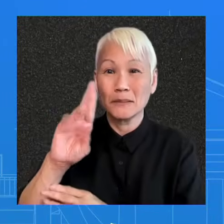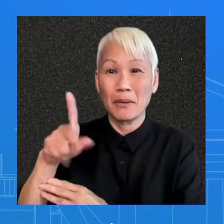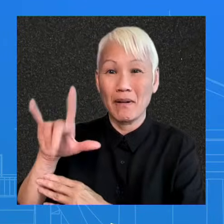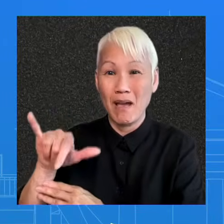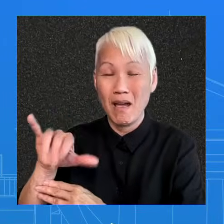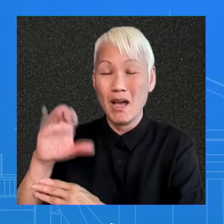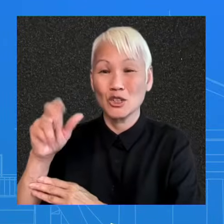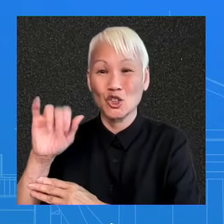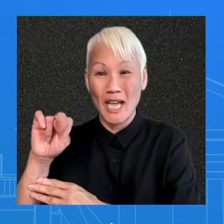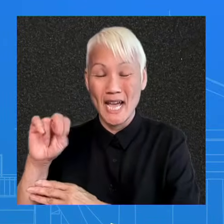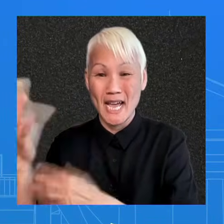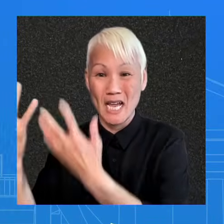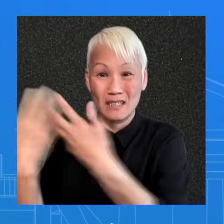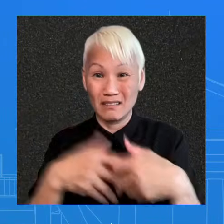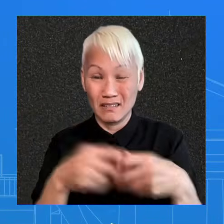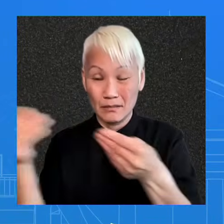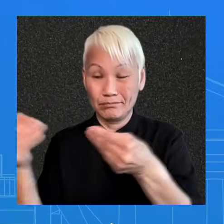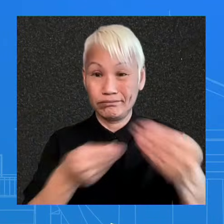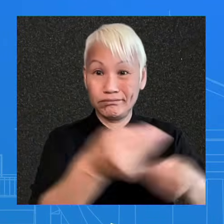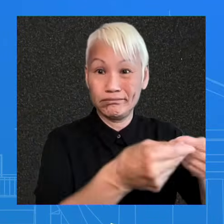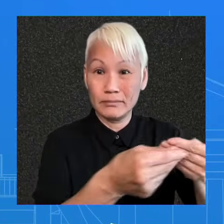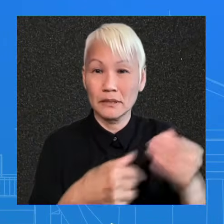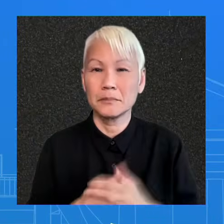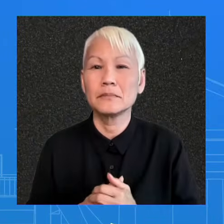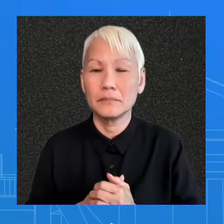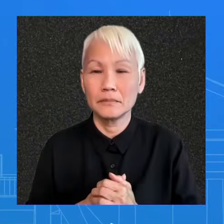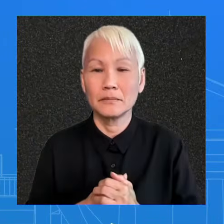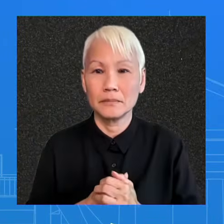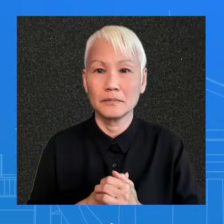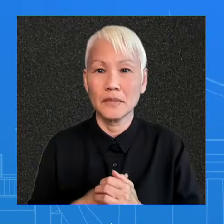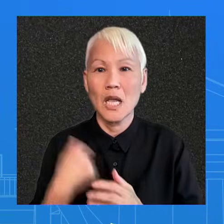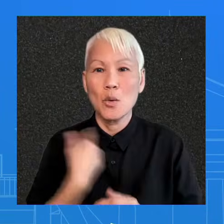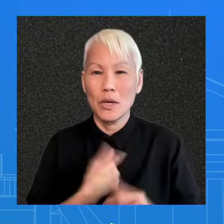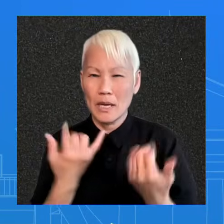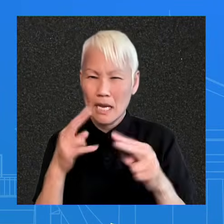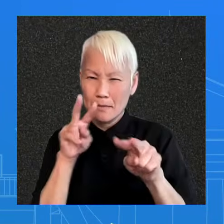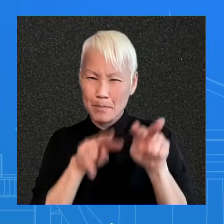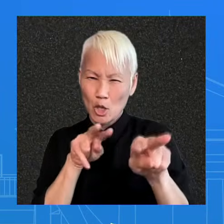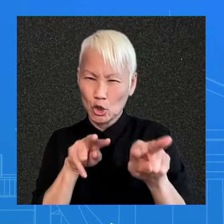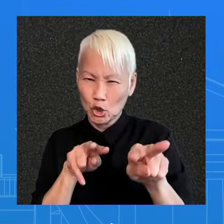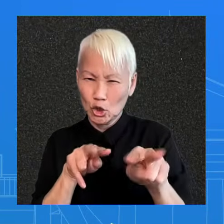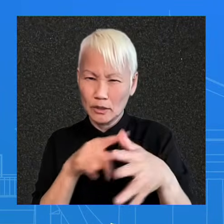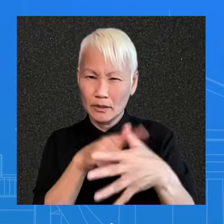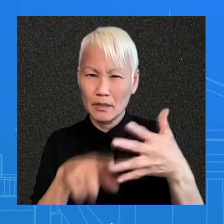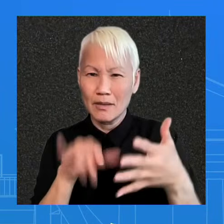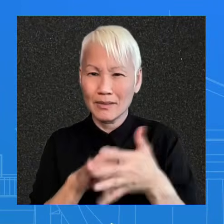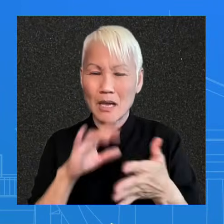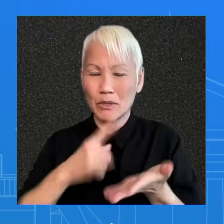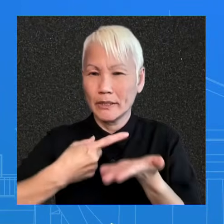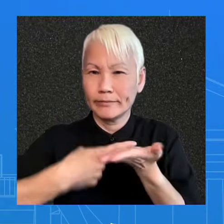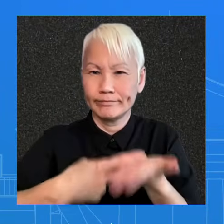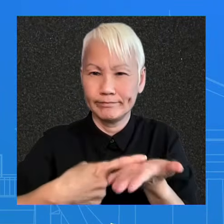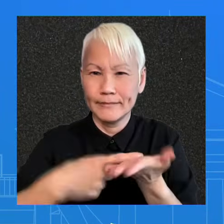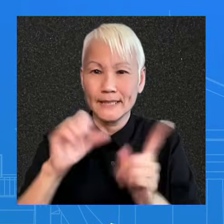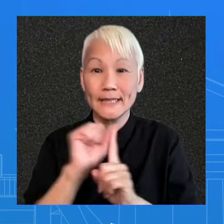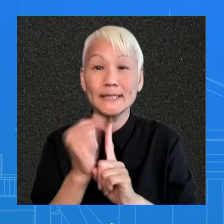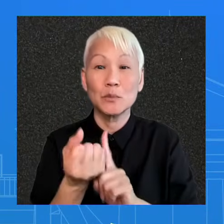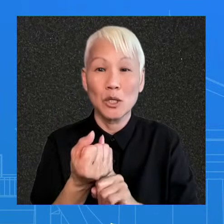we're monitoring these discussion or this situation very closely. And we're going to continue to monitor. That's what we've been doing.